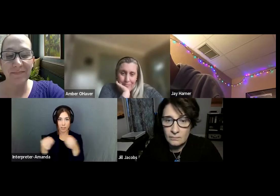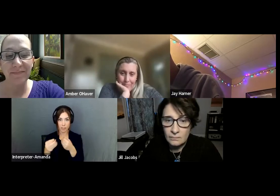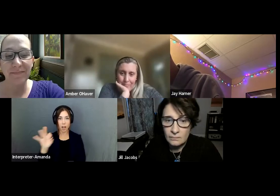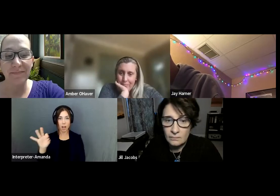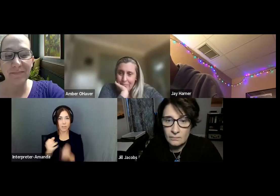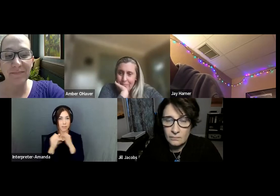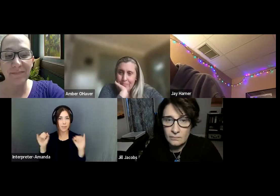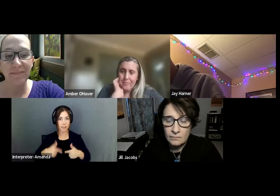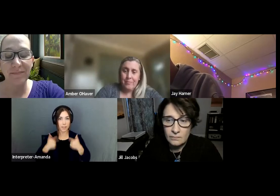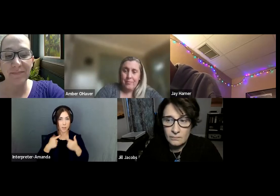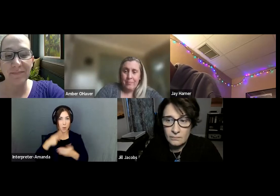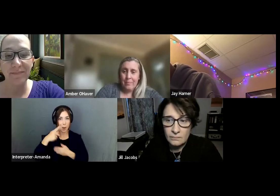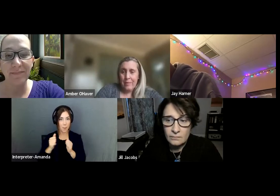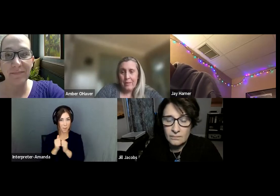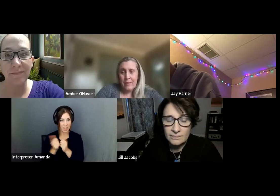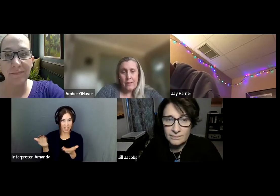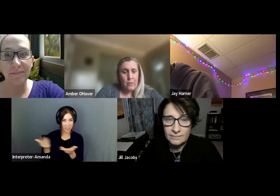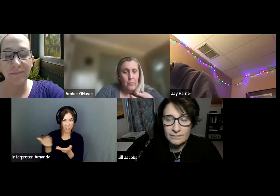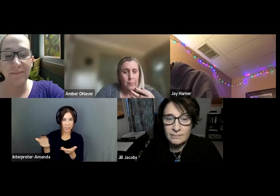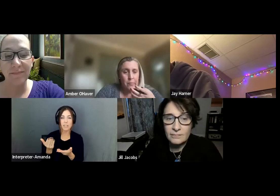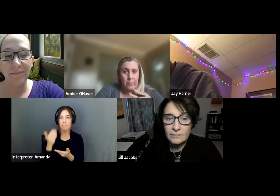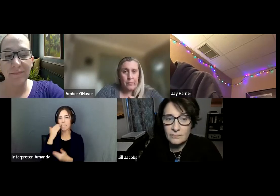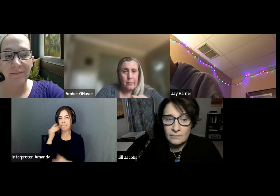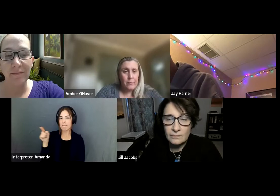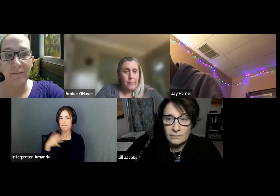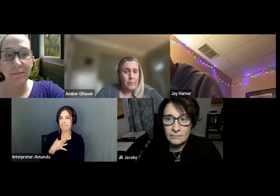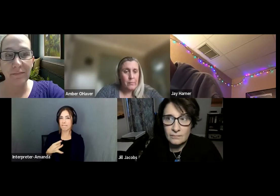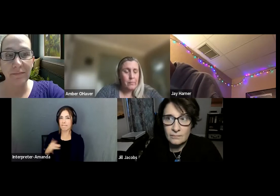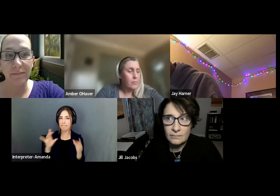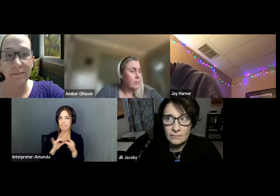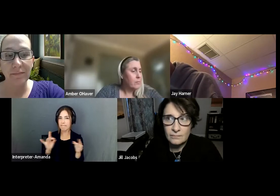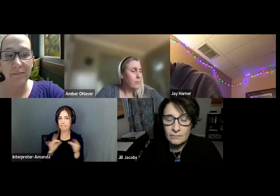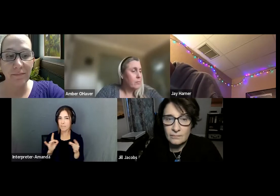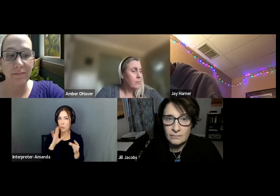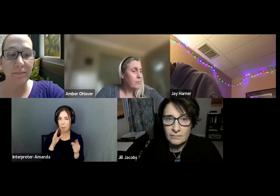And I know she has some things that she would like to say so we will go ahead and cut away to Jill.